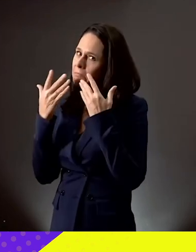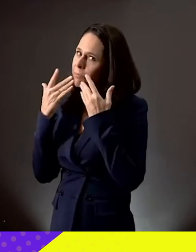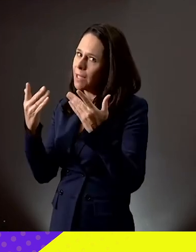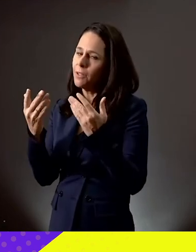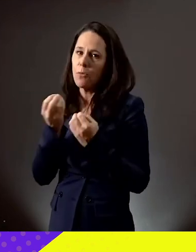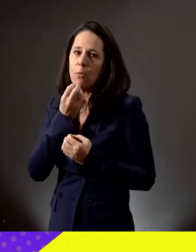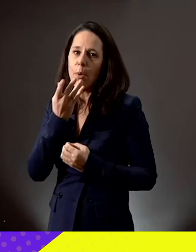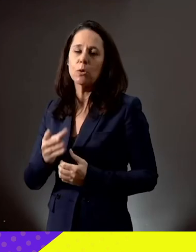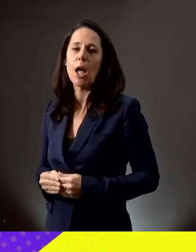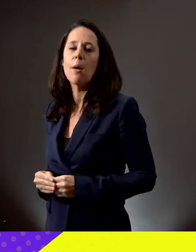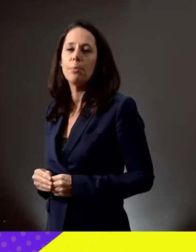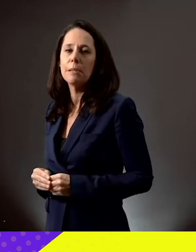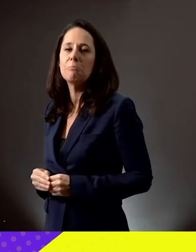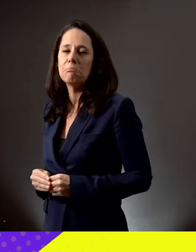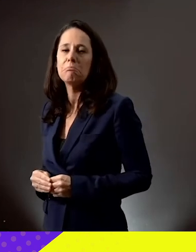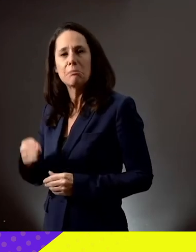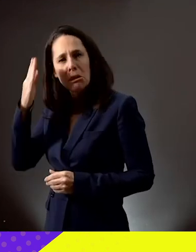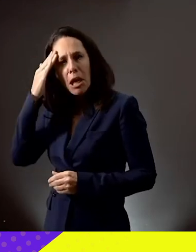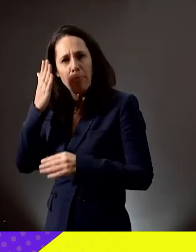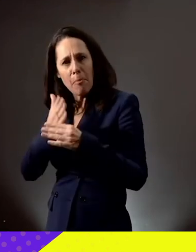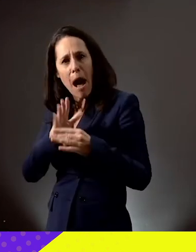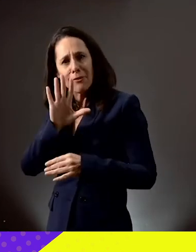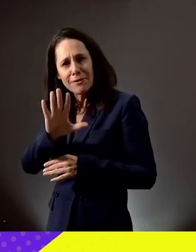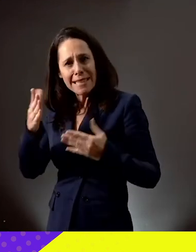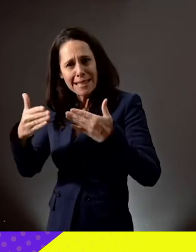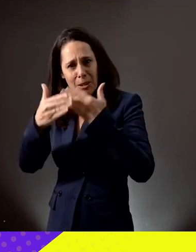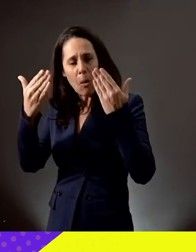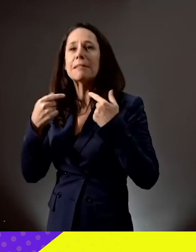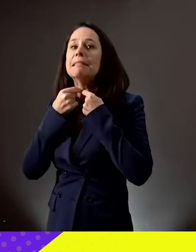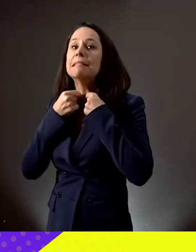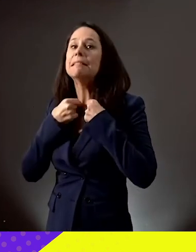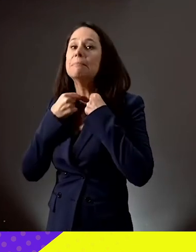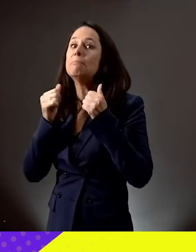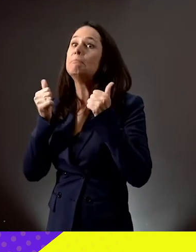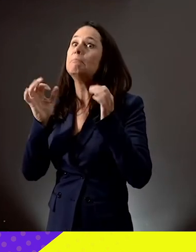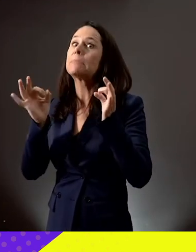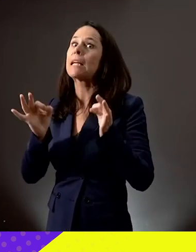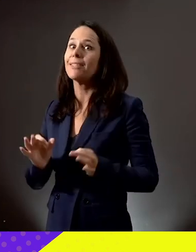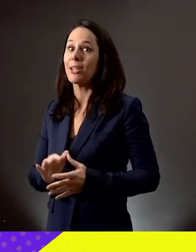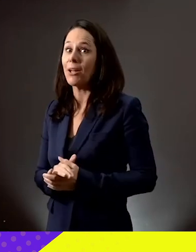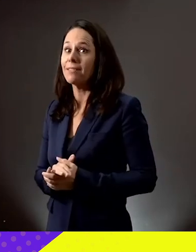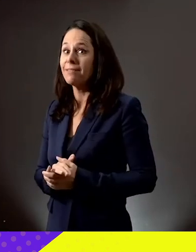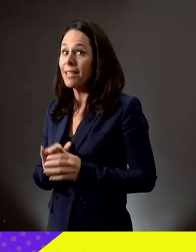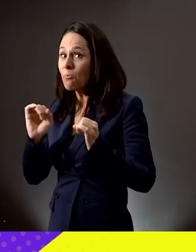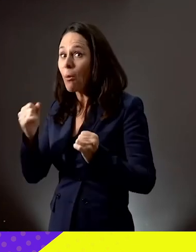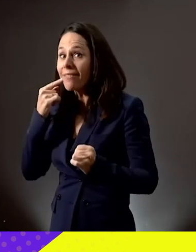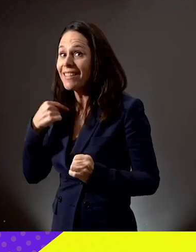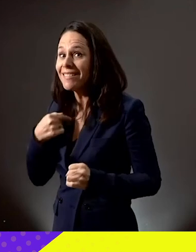It's only 9:30 in the morning and her vocal cords work like a charm. And that's not easy, I should know. Alright.